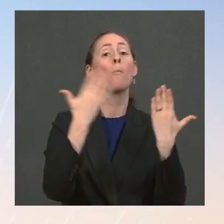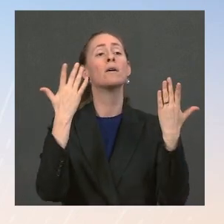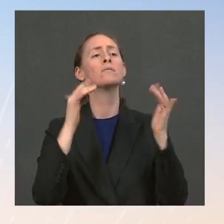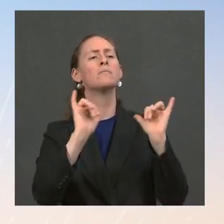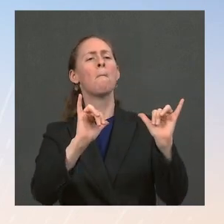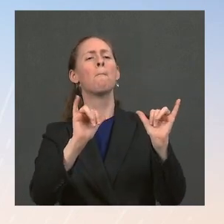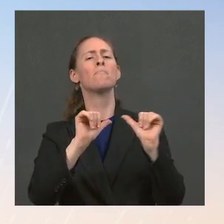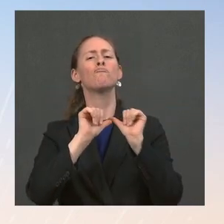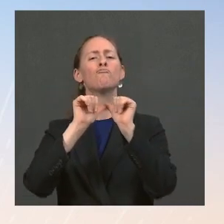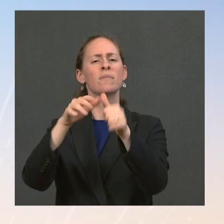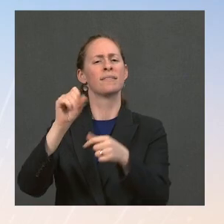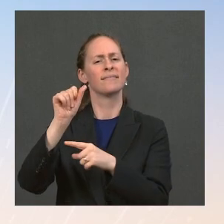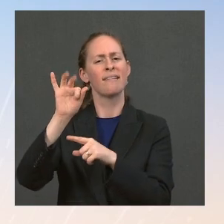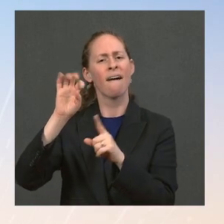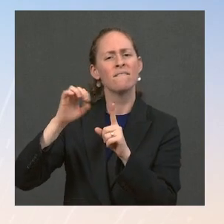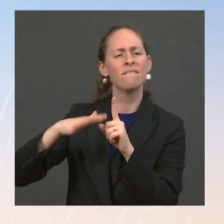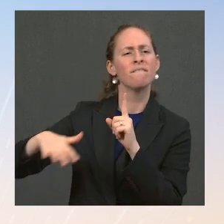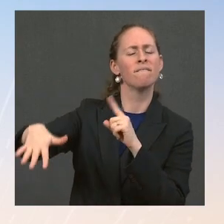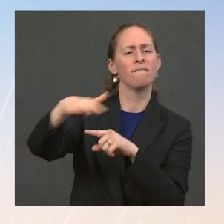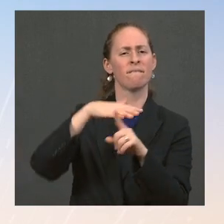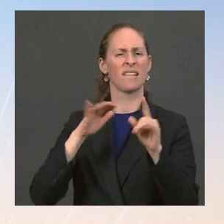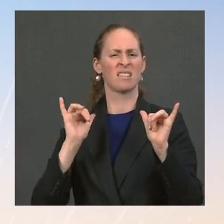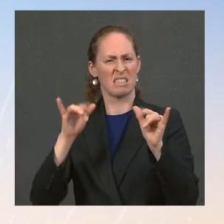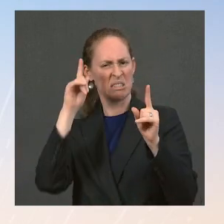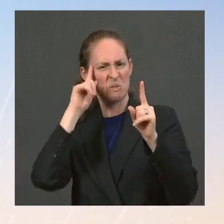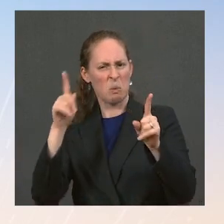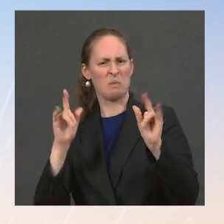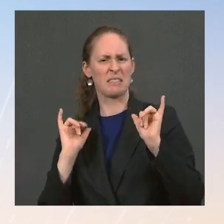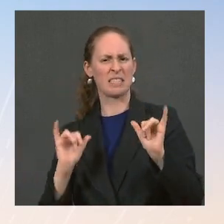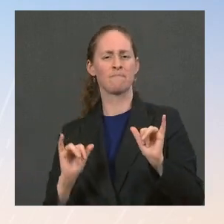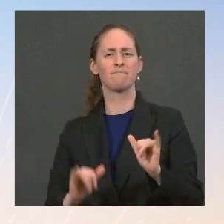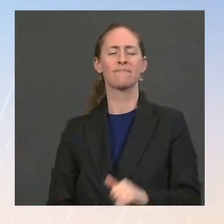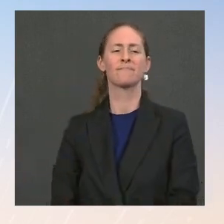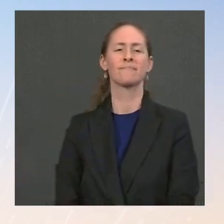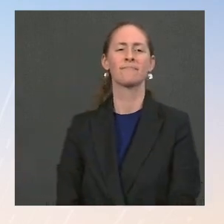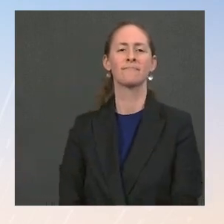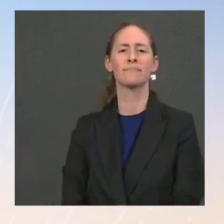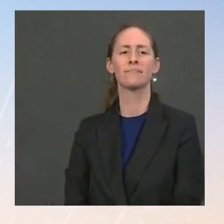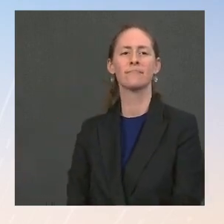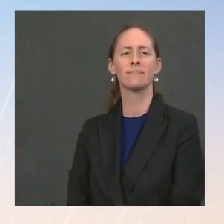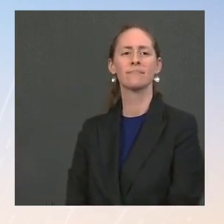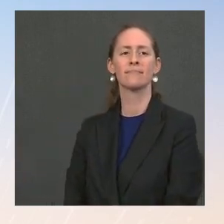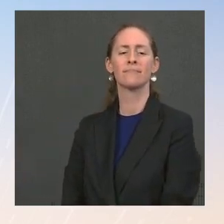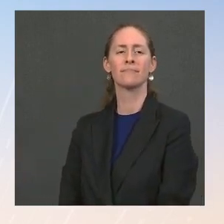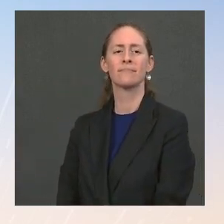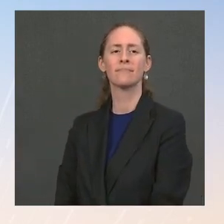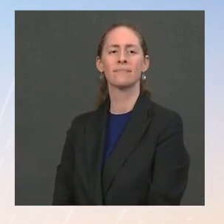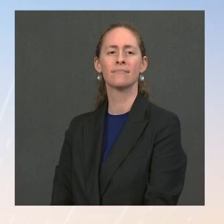And that's where we think we should spend our time and energy. Go ahead, Kelly. The Press: On the executive privilege issue: